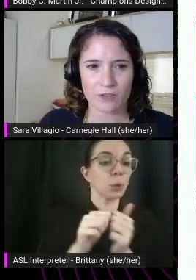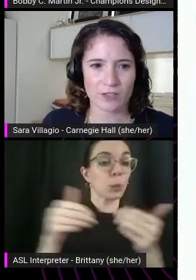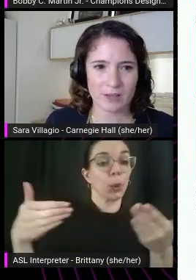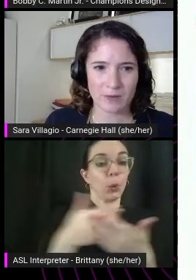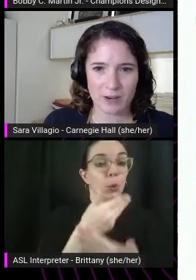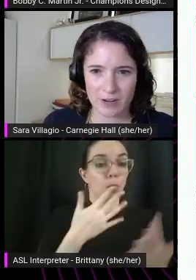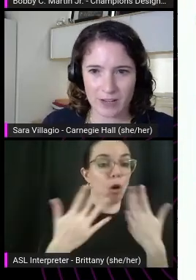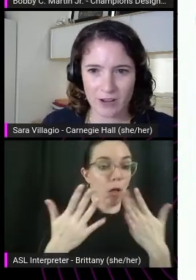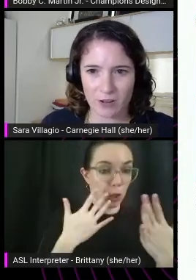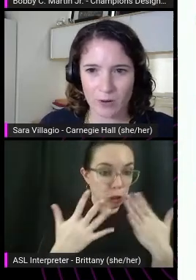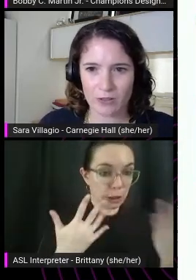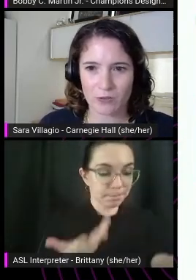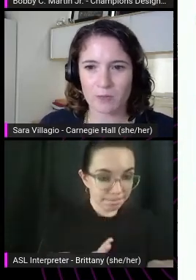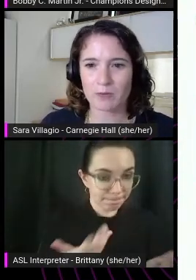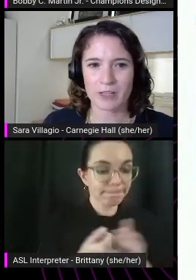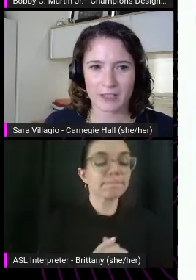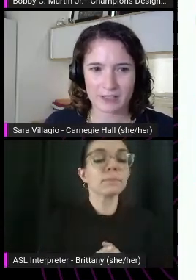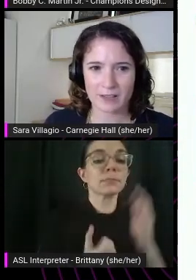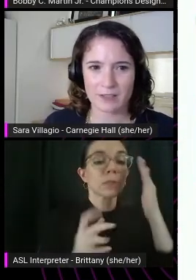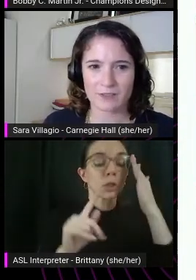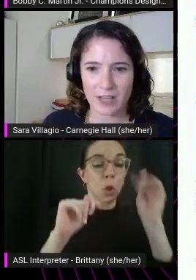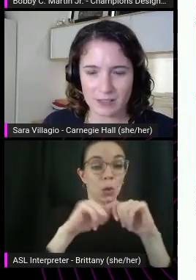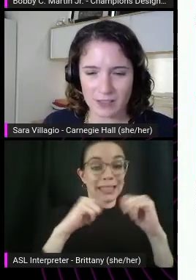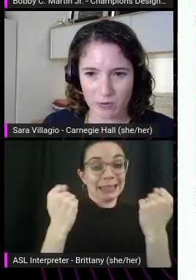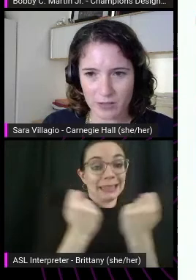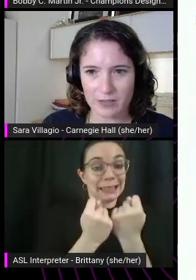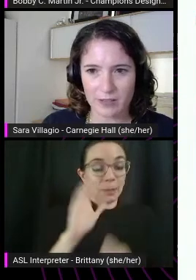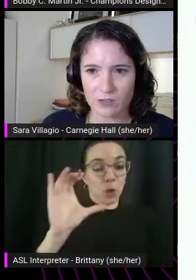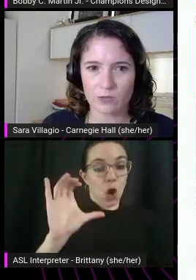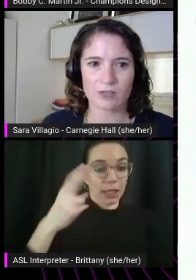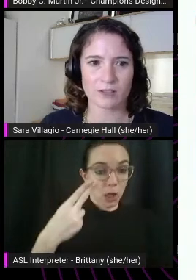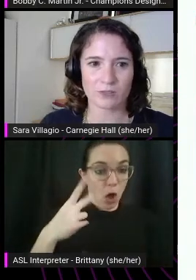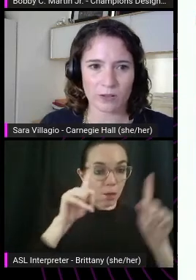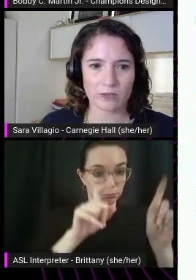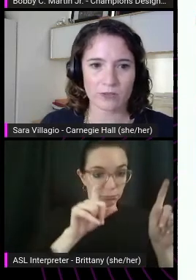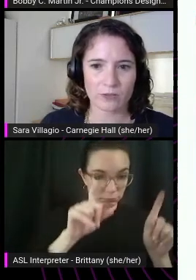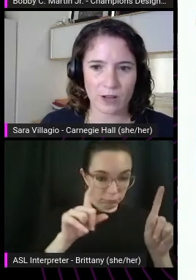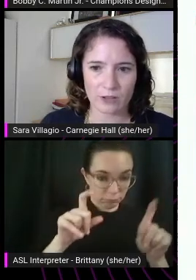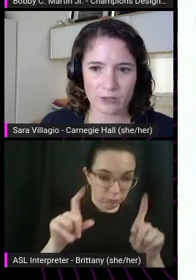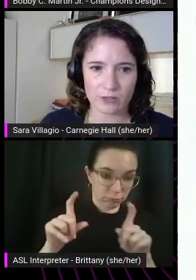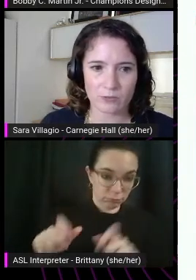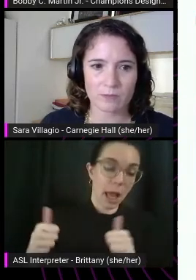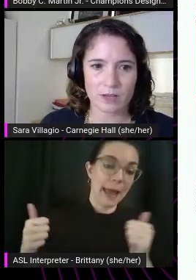So the team at Carnegie Hall went through a pretty extensive testing process to assess whether those colors would meet